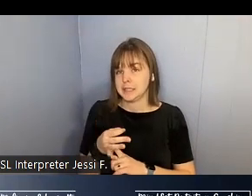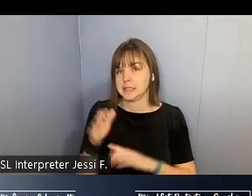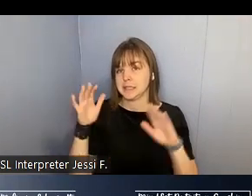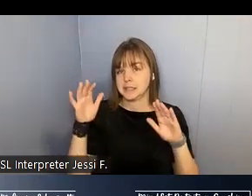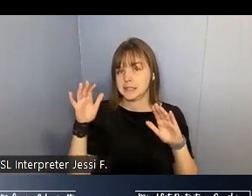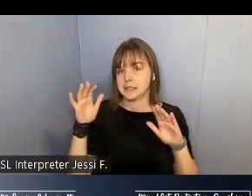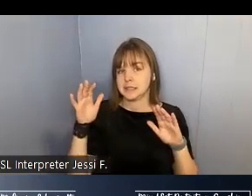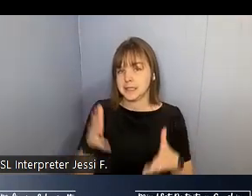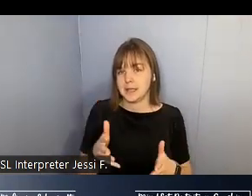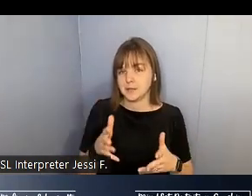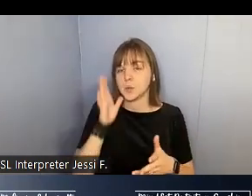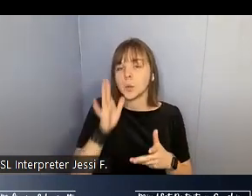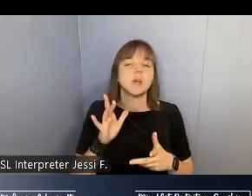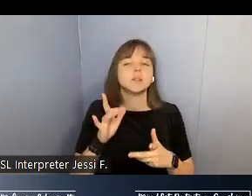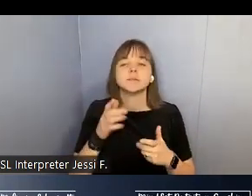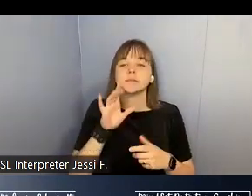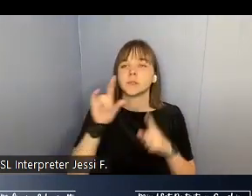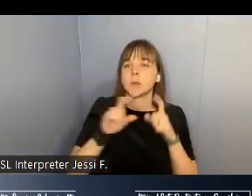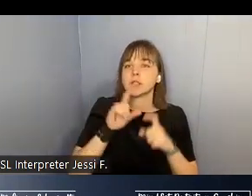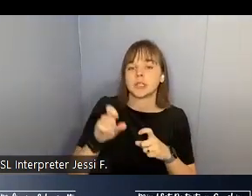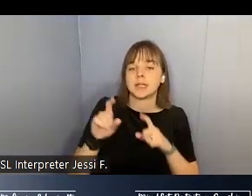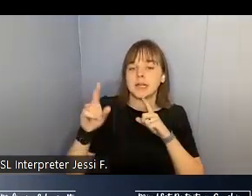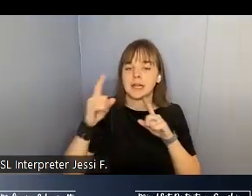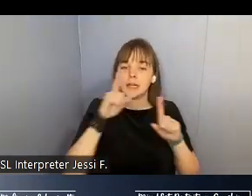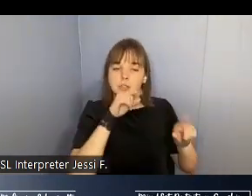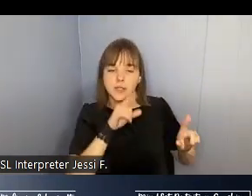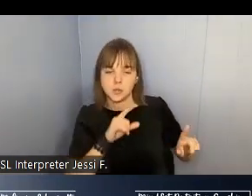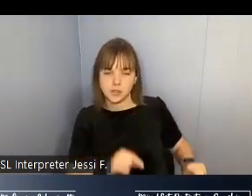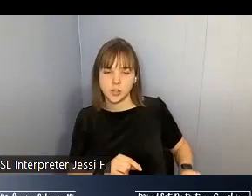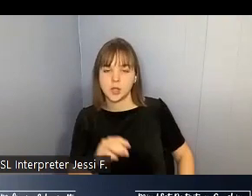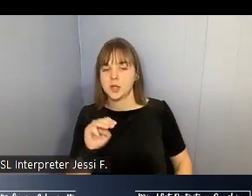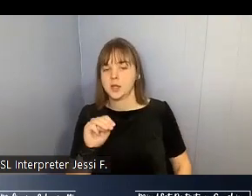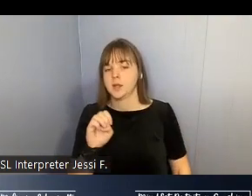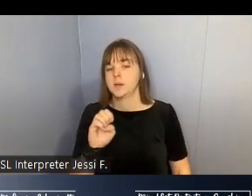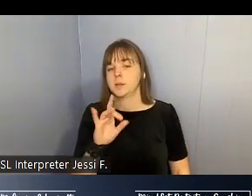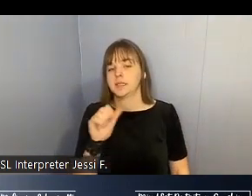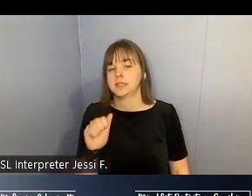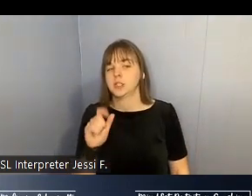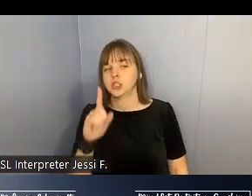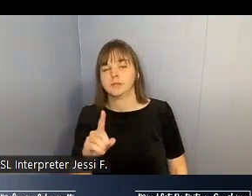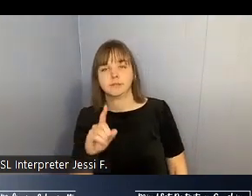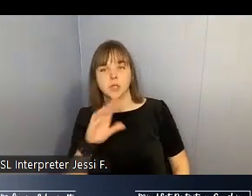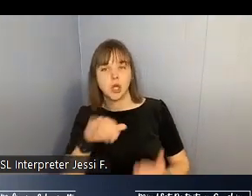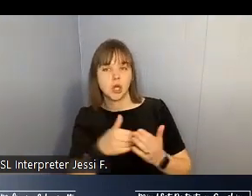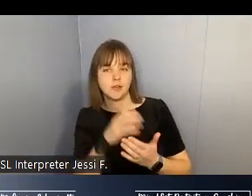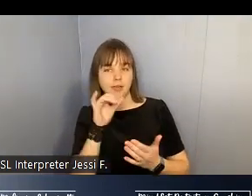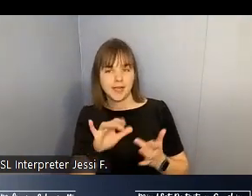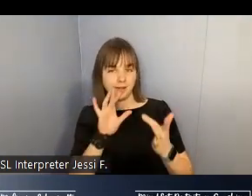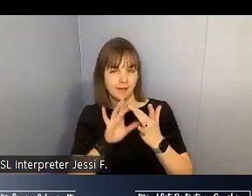And then, of course, I know Melissia is also willing. She just gave all of the links.